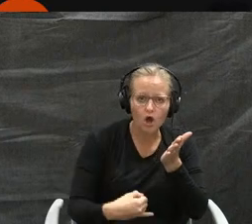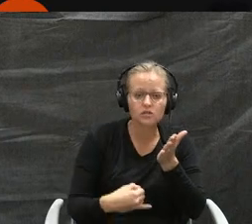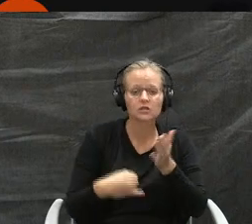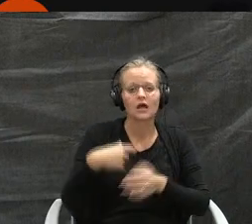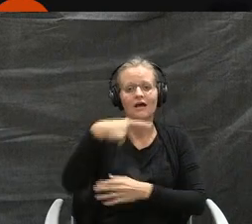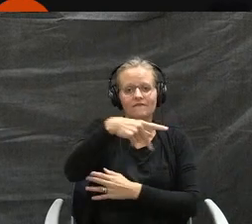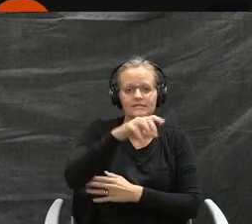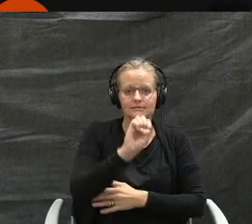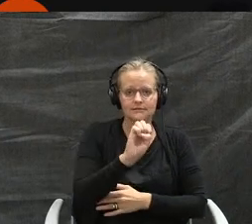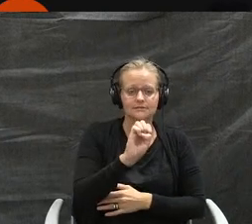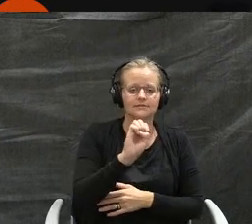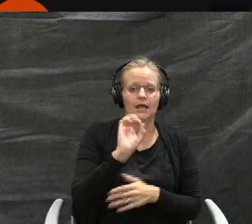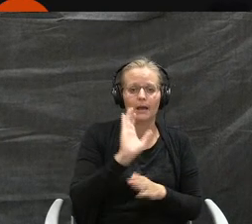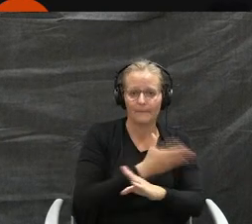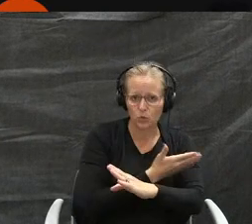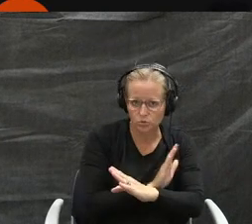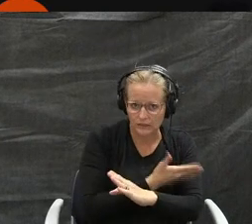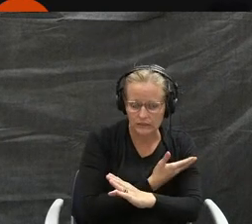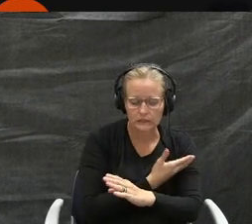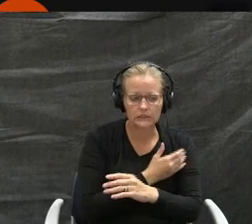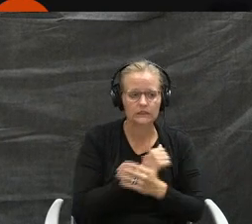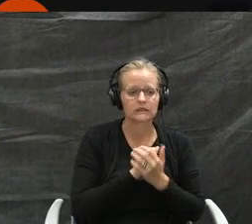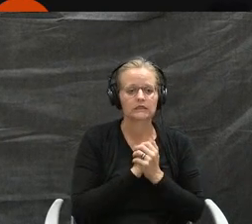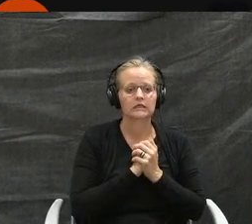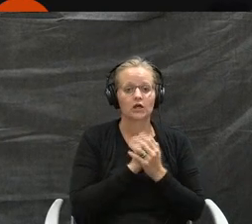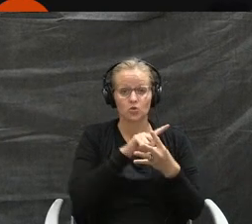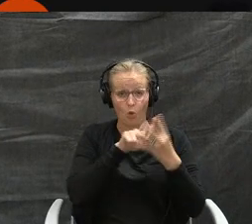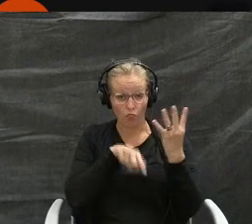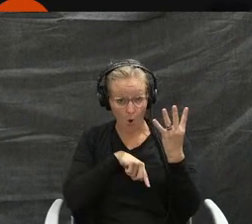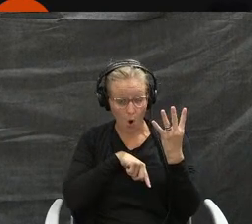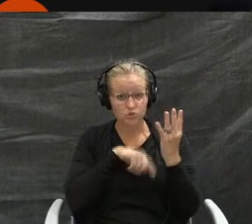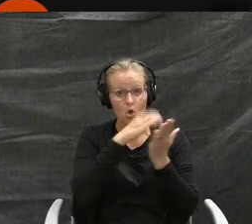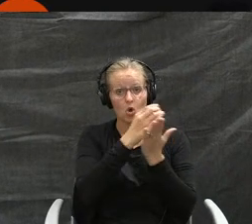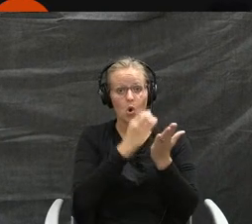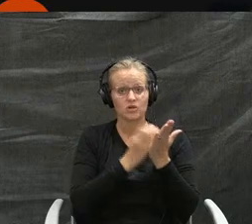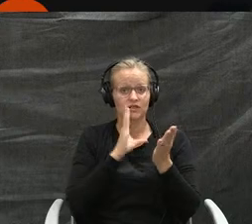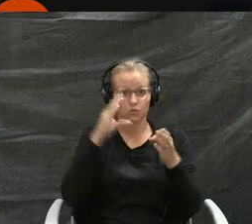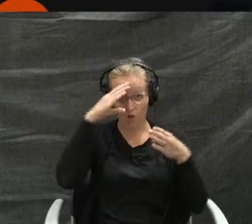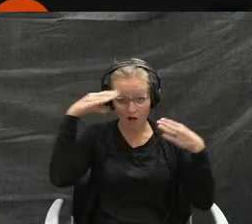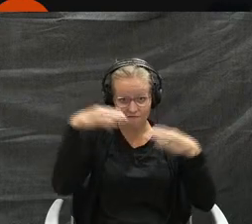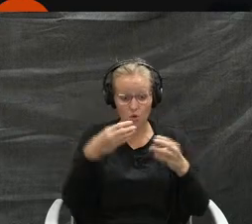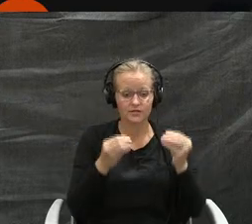Um, these courses will focus more on a mixture of on line